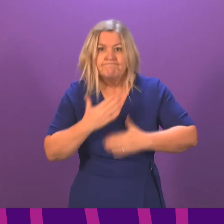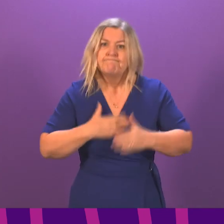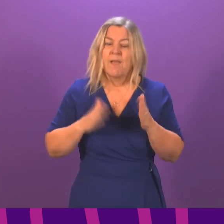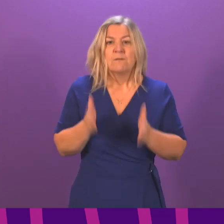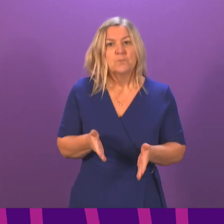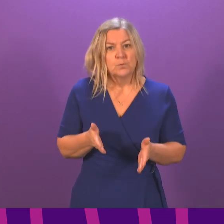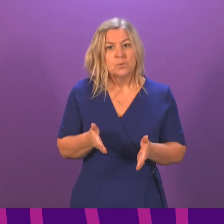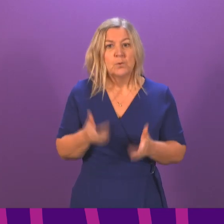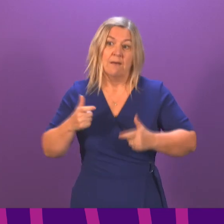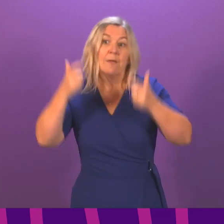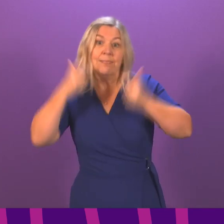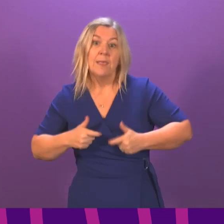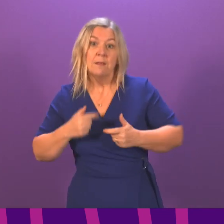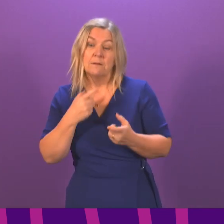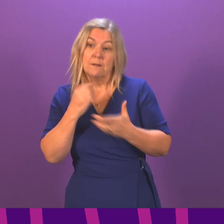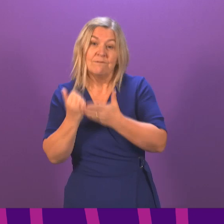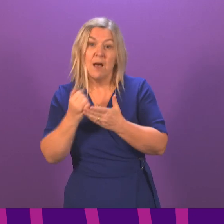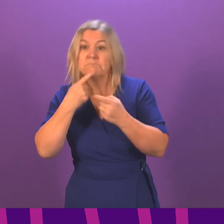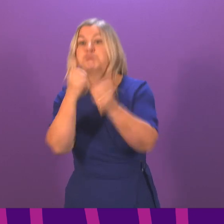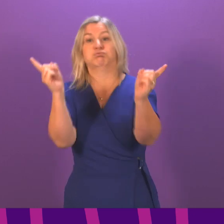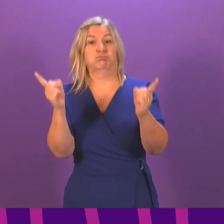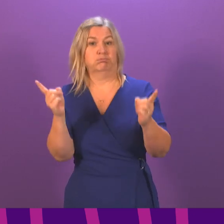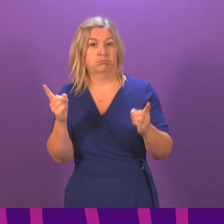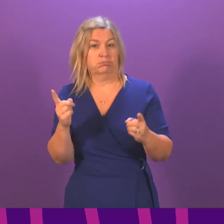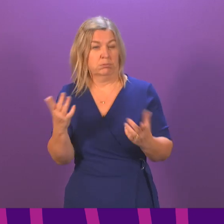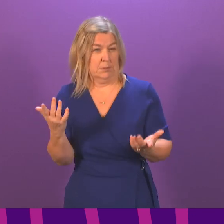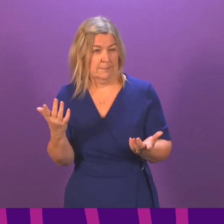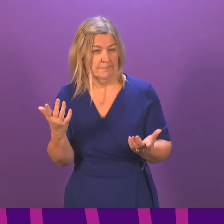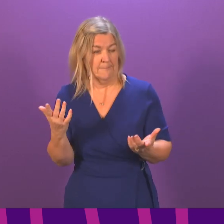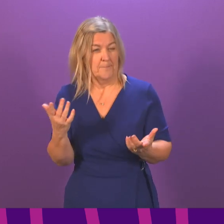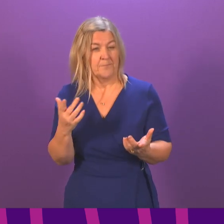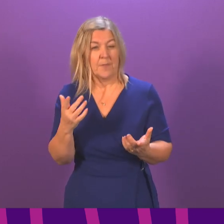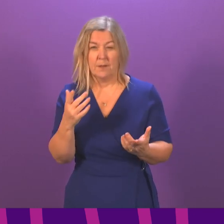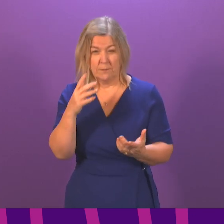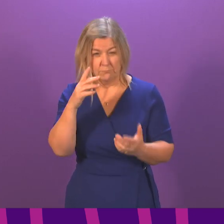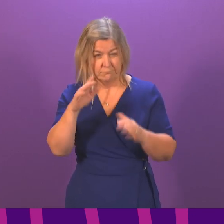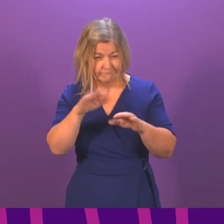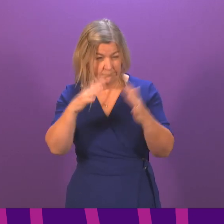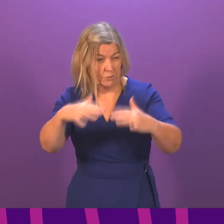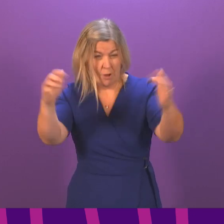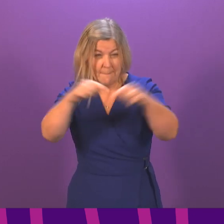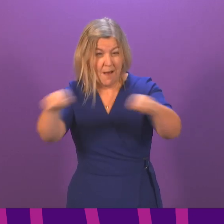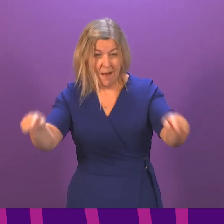be divulged. I remind members in the chamber, and people who are watching, that the starting